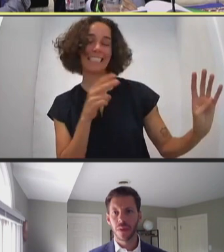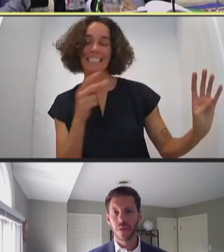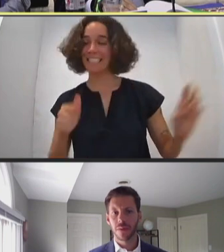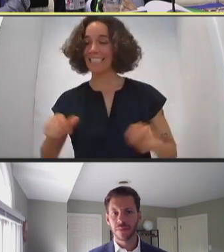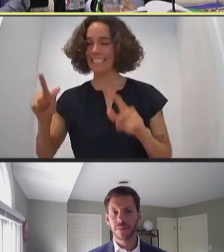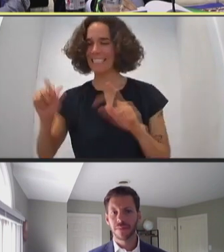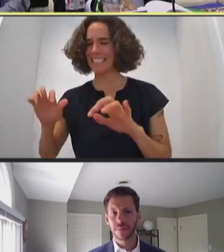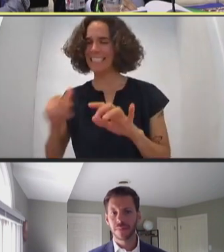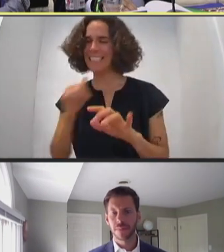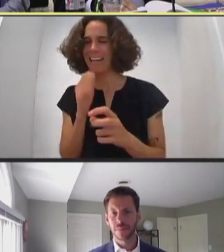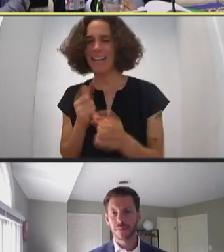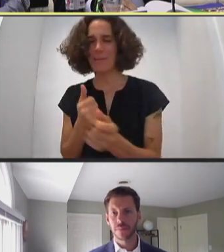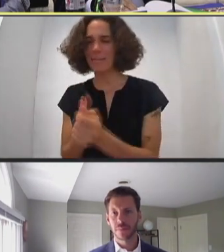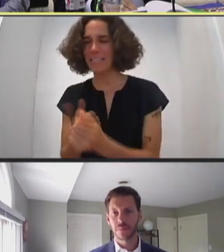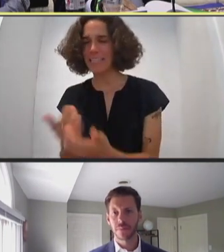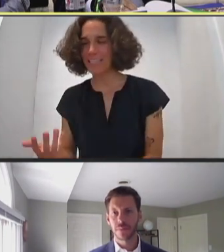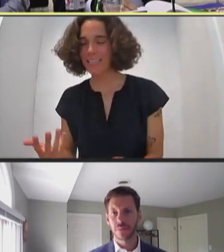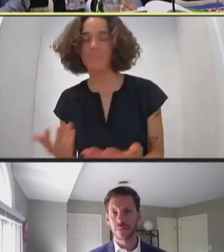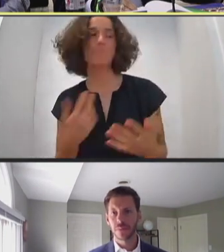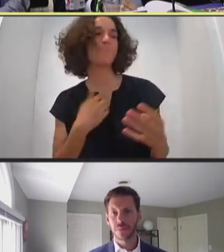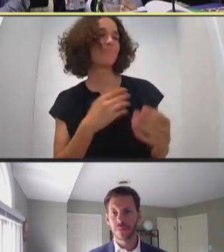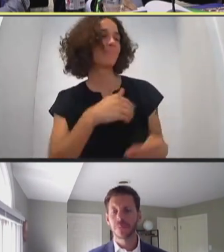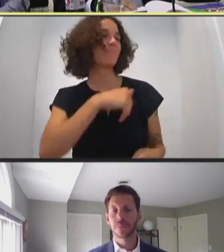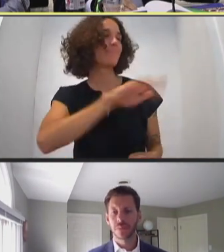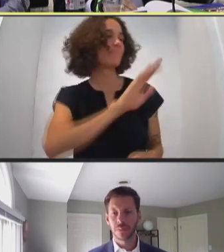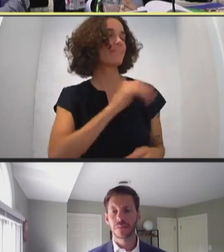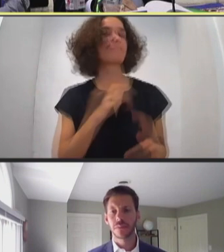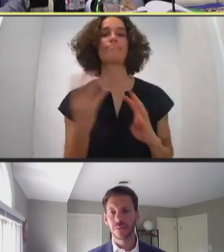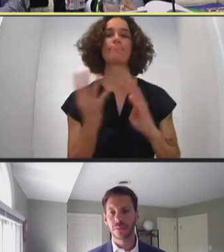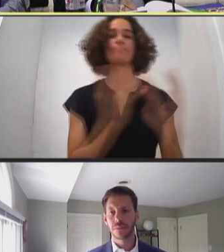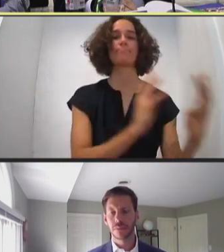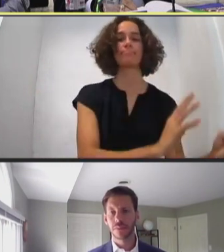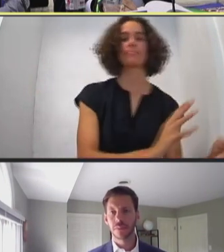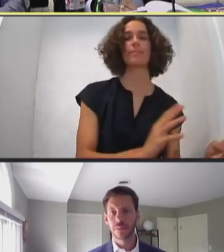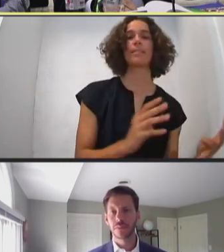with a lot of these vaccines having higher costs, that's a cash flow issue that then